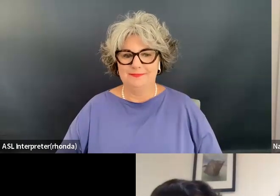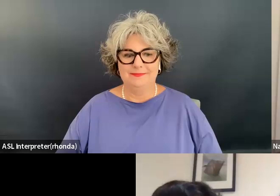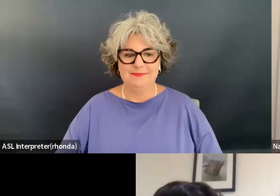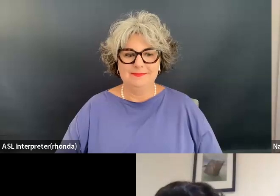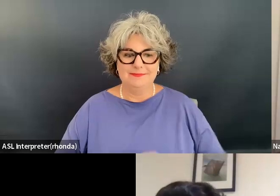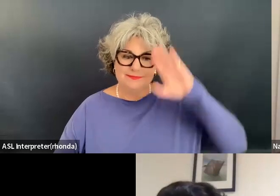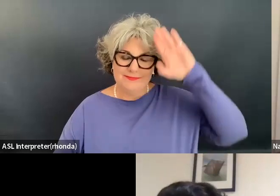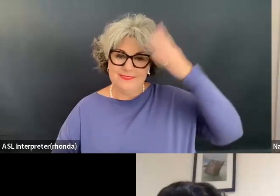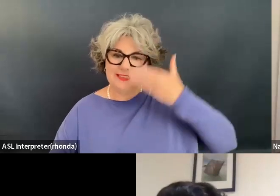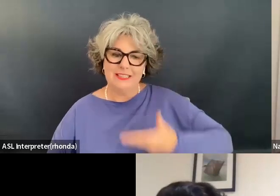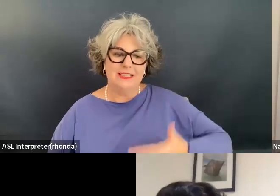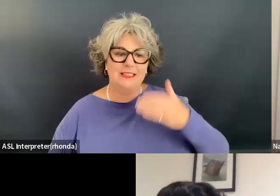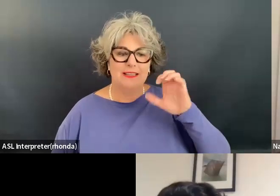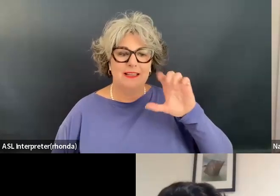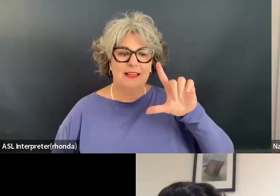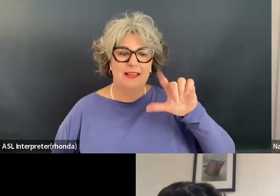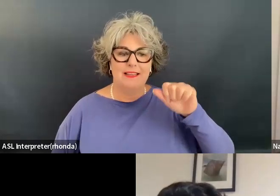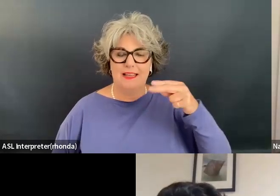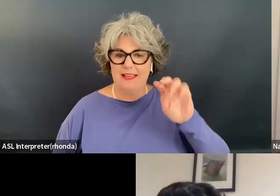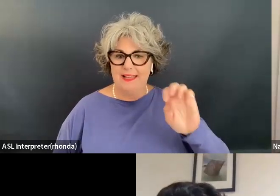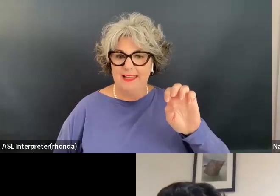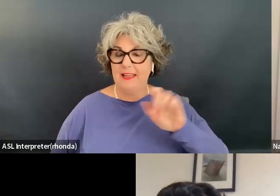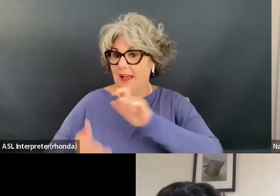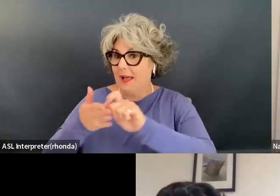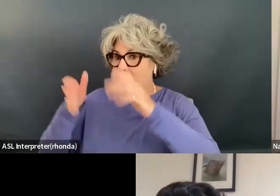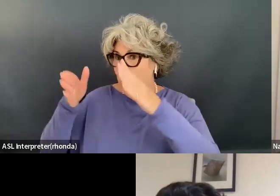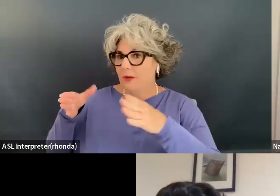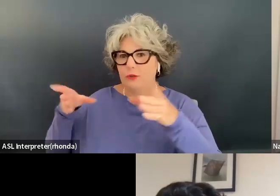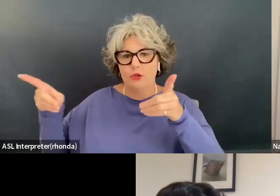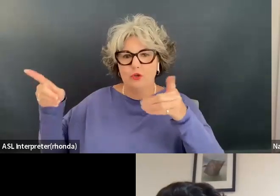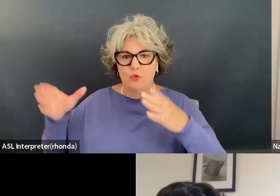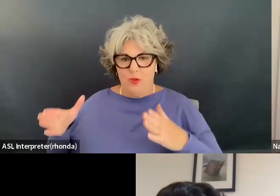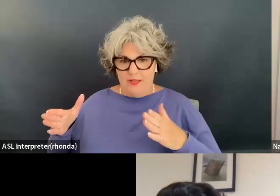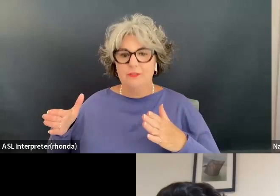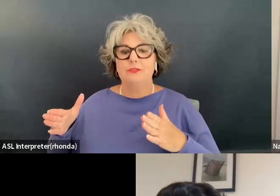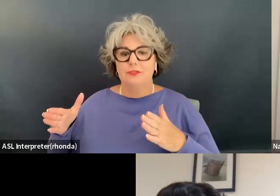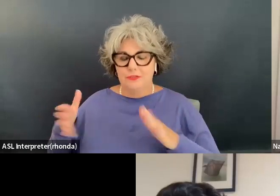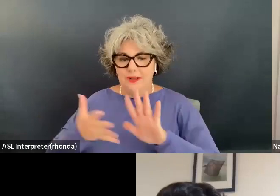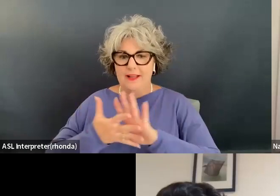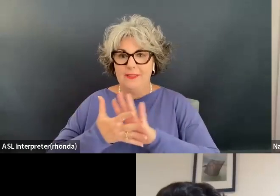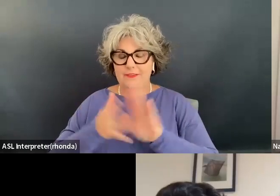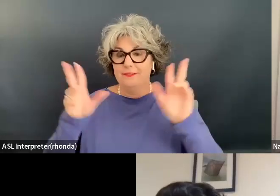Hello, I am Elahe. I am the writer and director of the film, "Can I Hug You?"